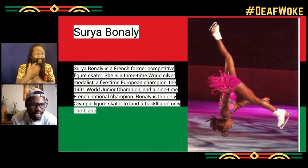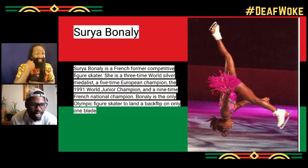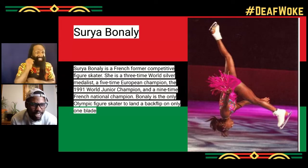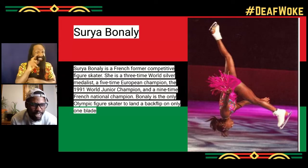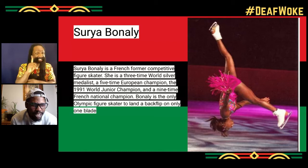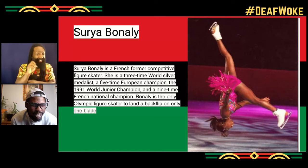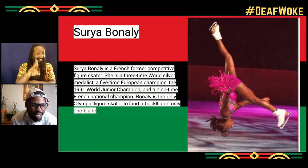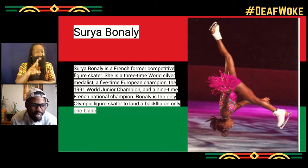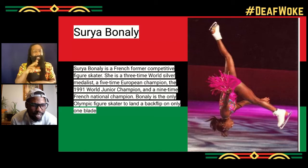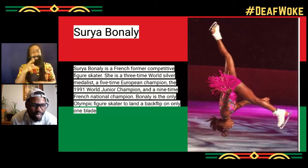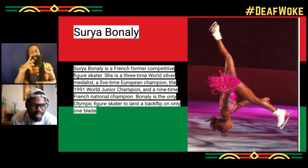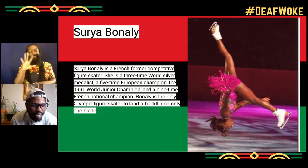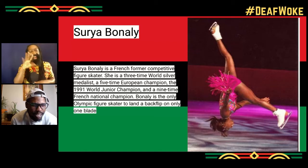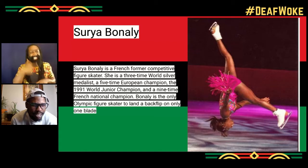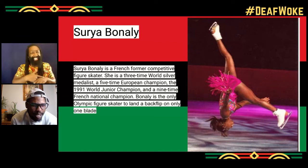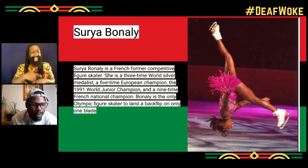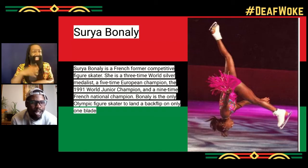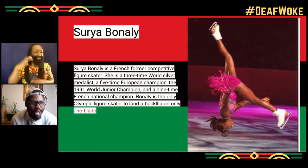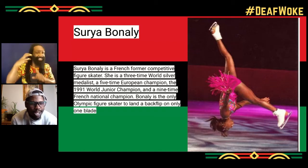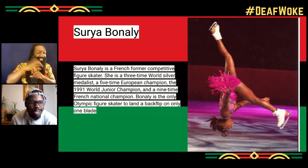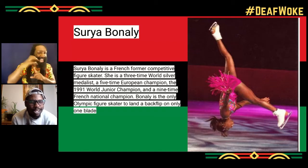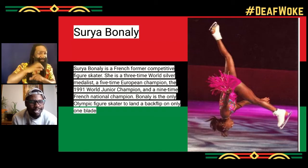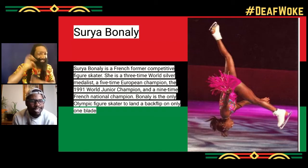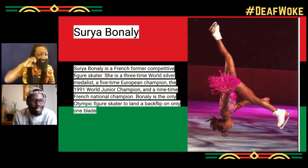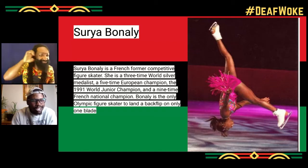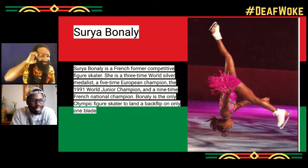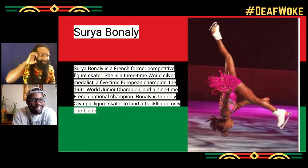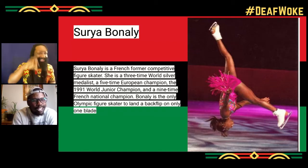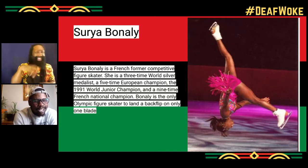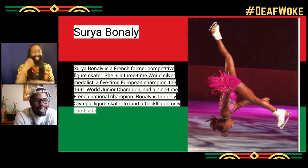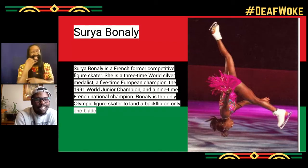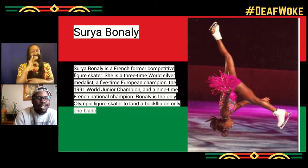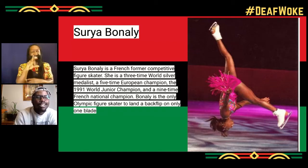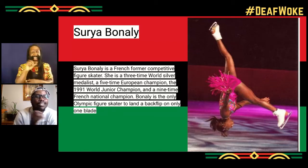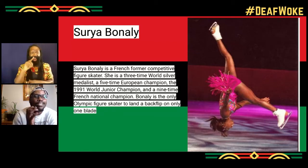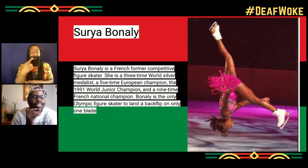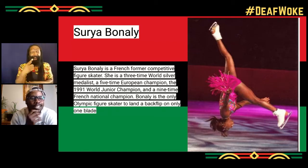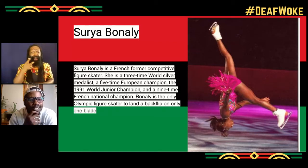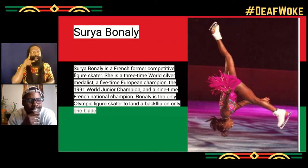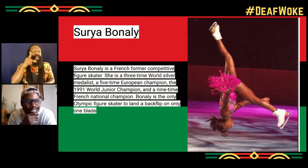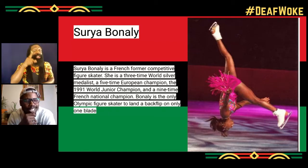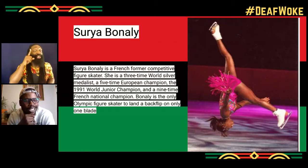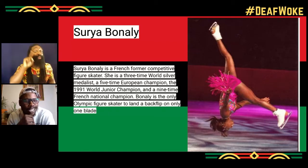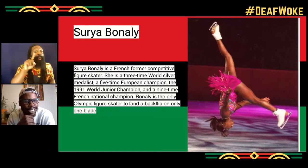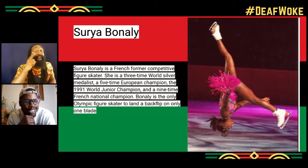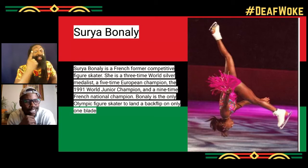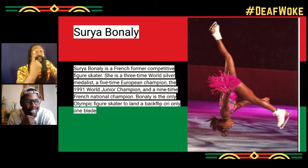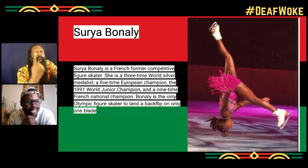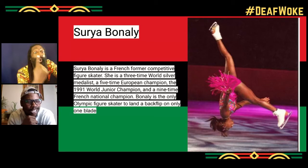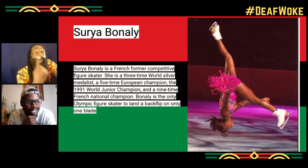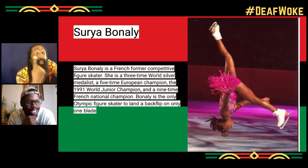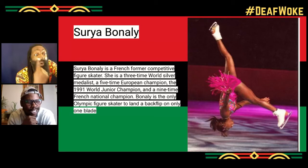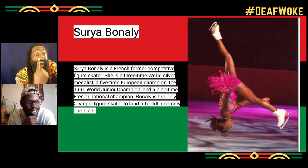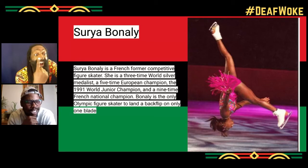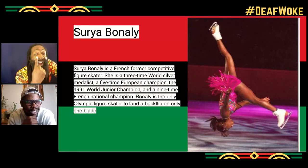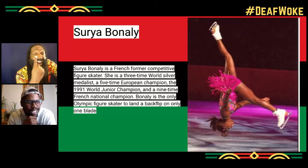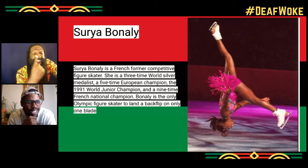And she's a three time world silver medalist. Five time European champion, 1991 world junior champion.